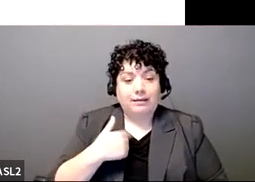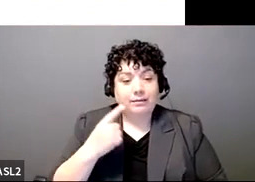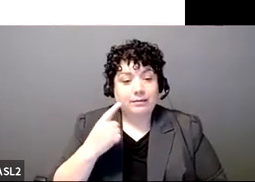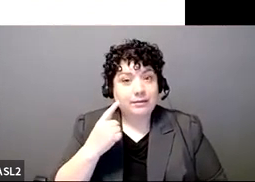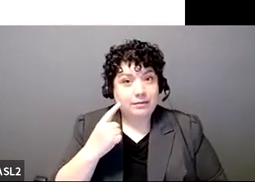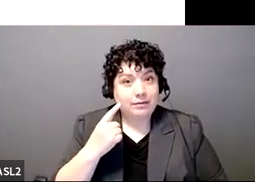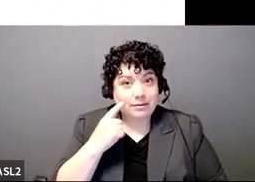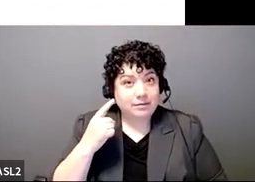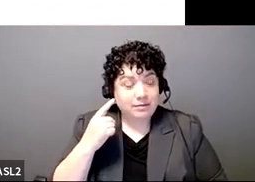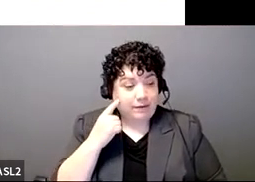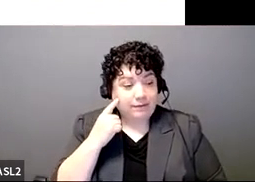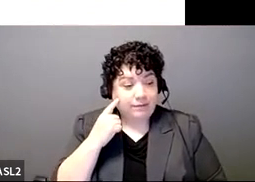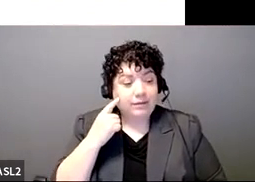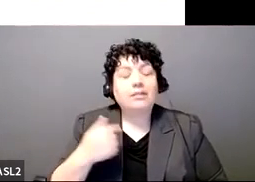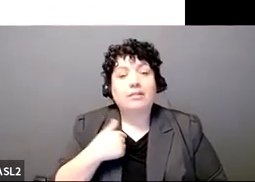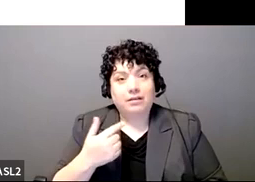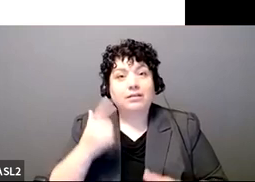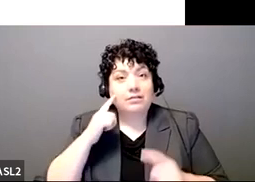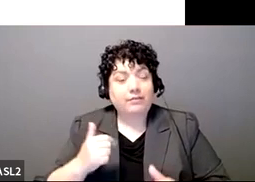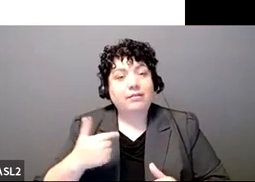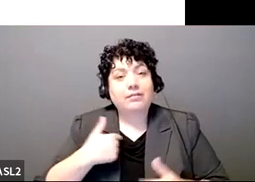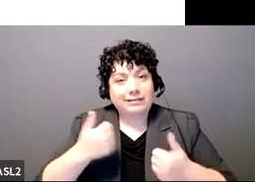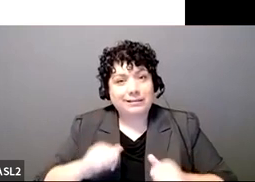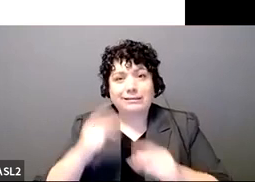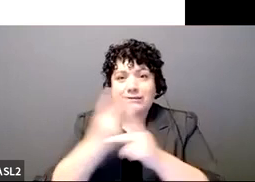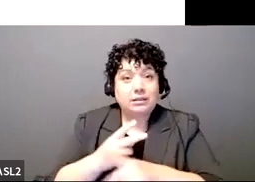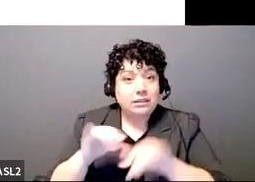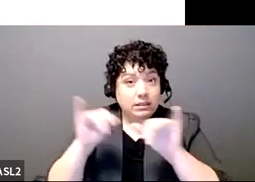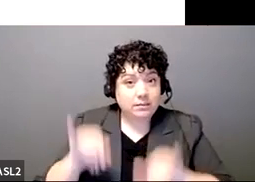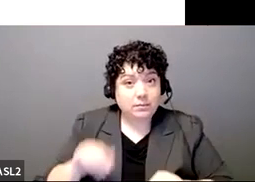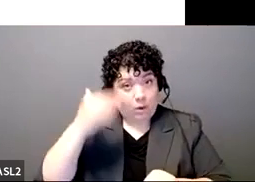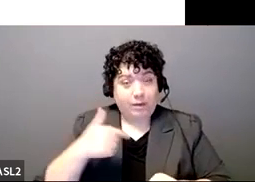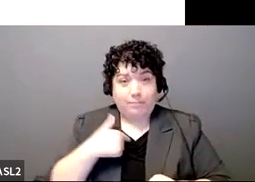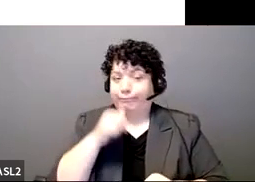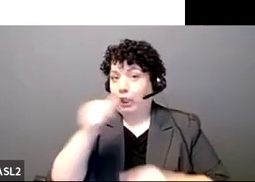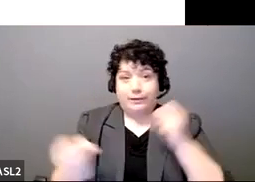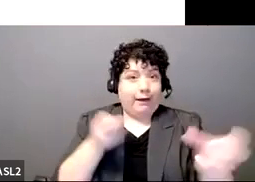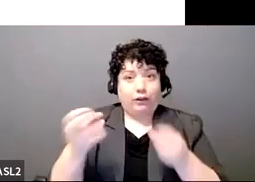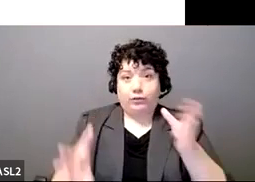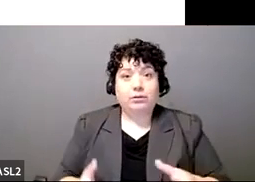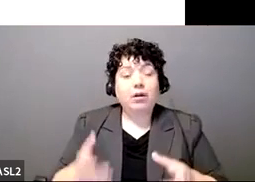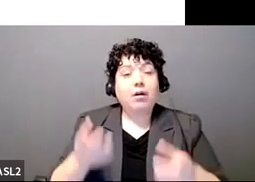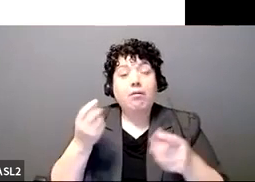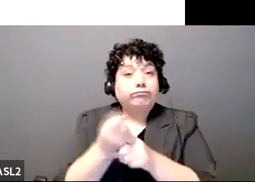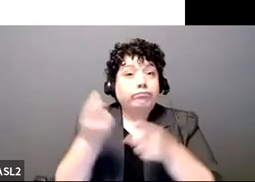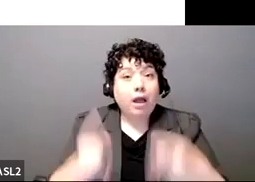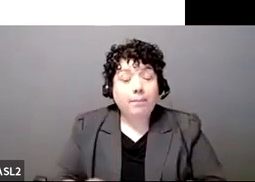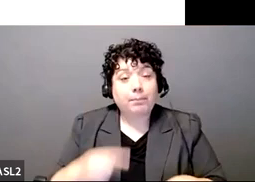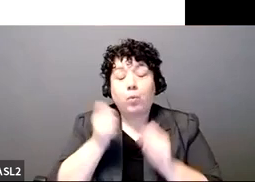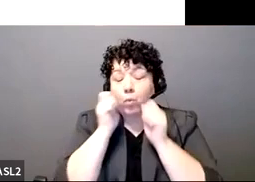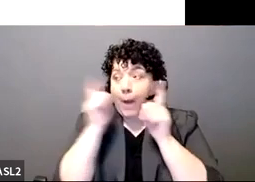trying to navigate the system because I didn't sign I woke up deaf and had no idea what to do